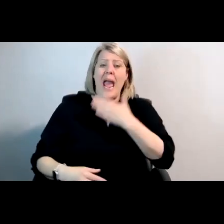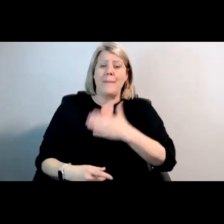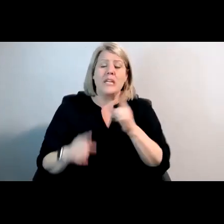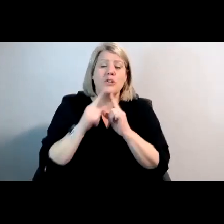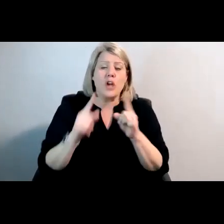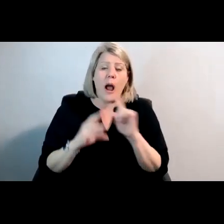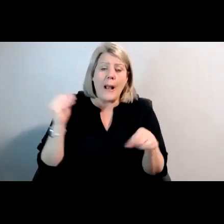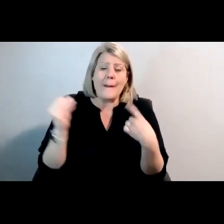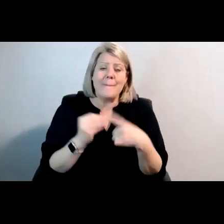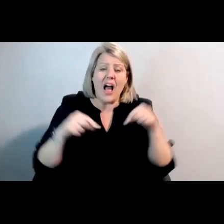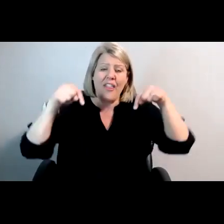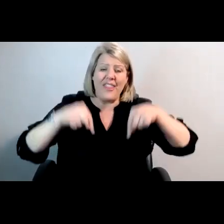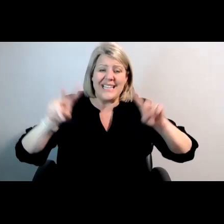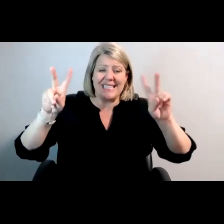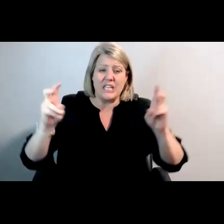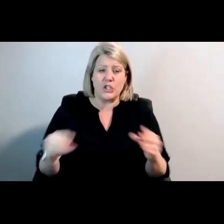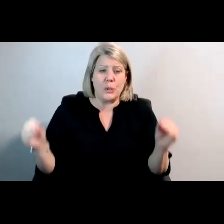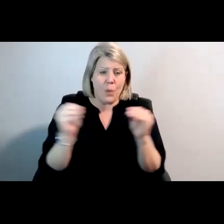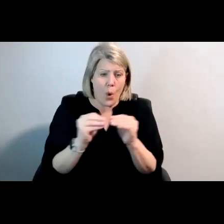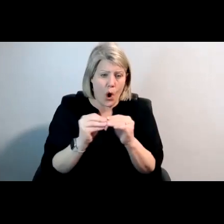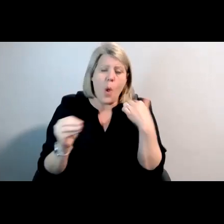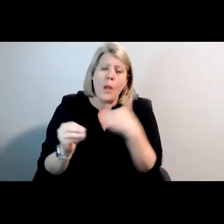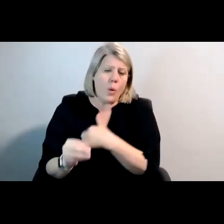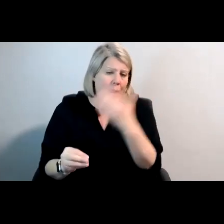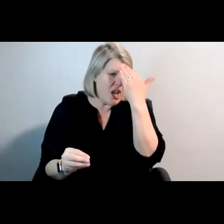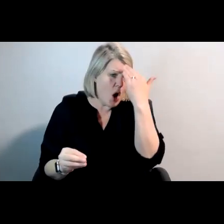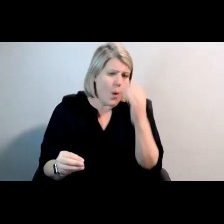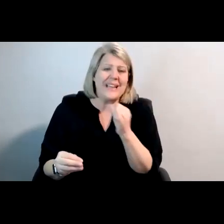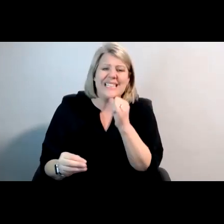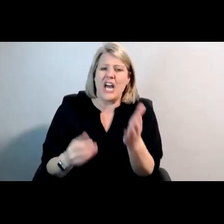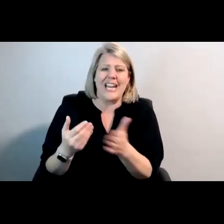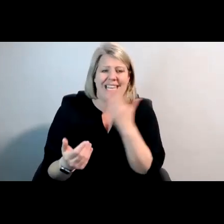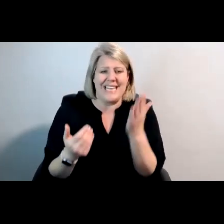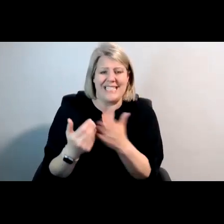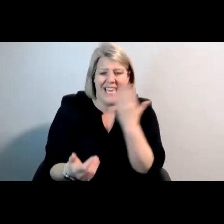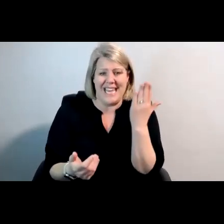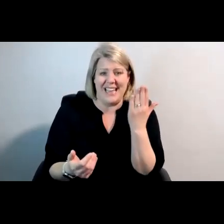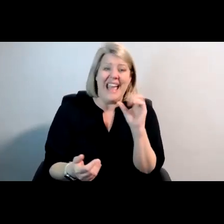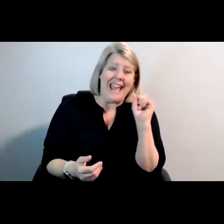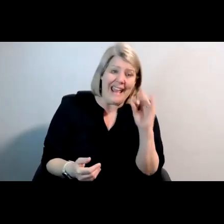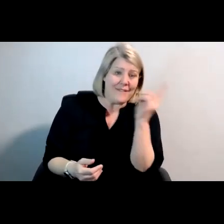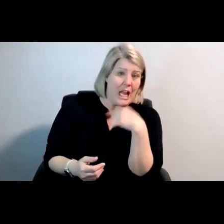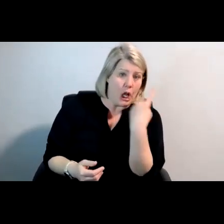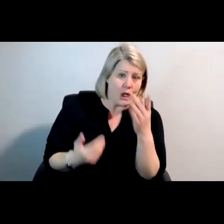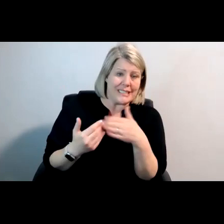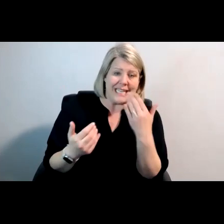because we recognize it's not as easy as it looks to just make it happen.